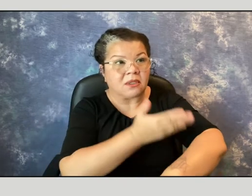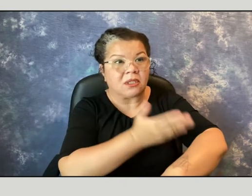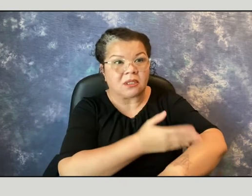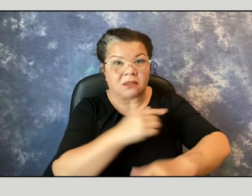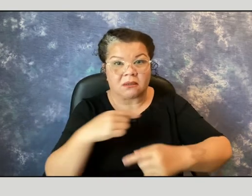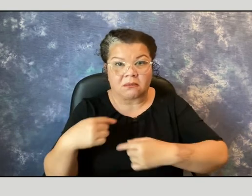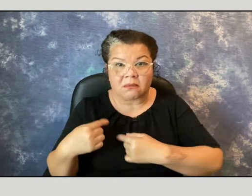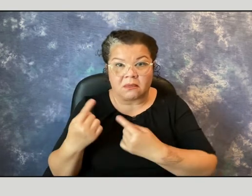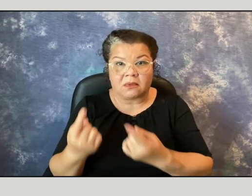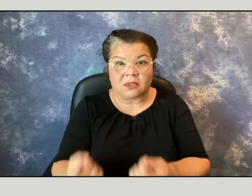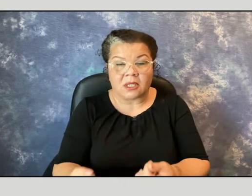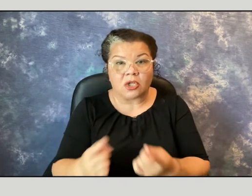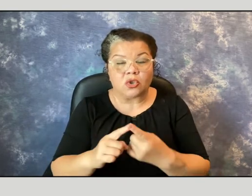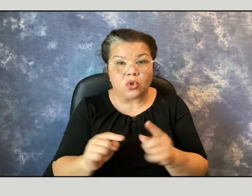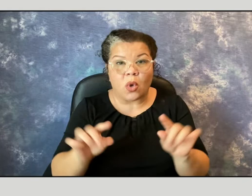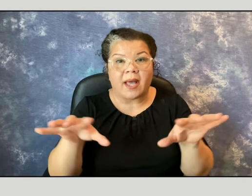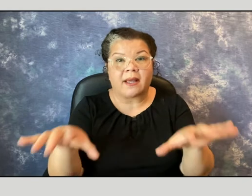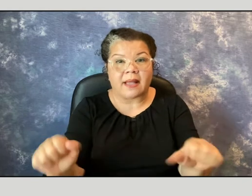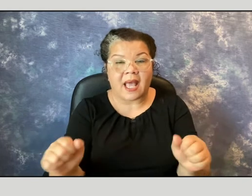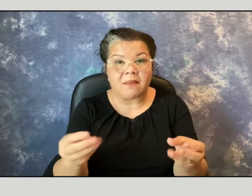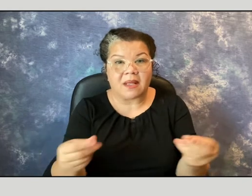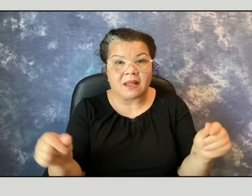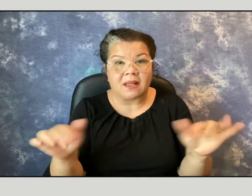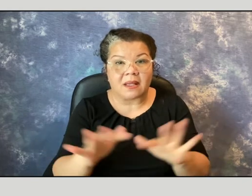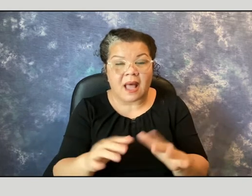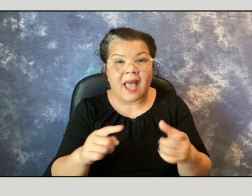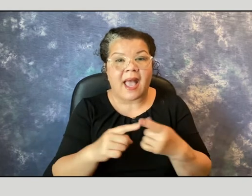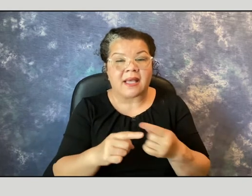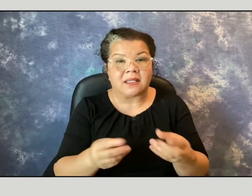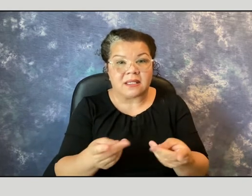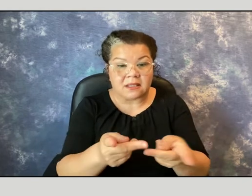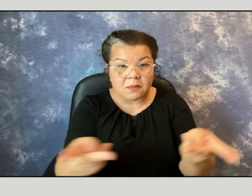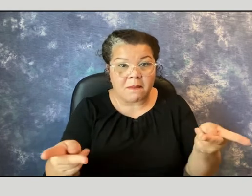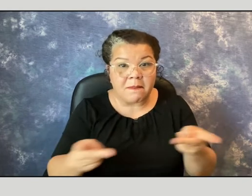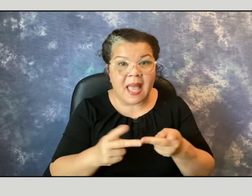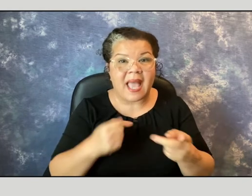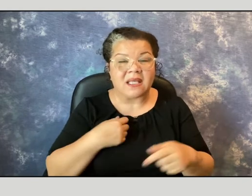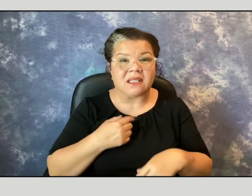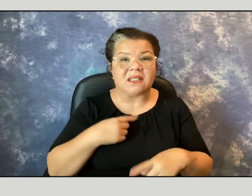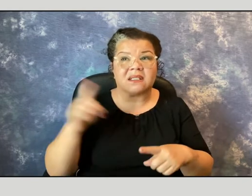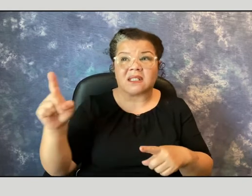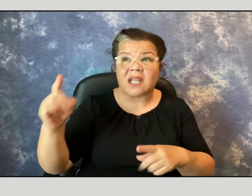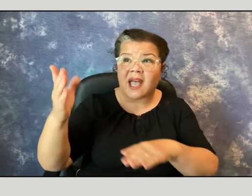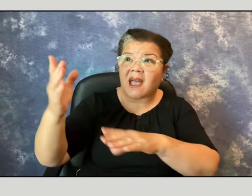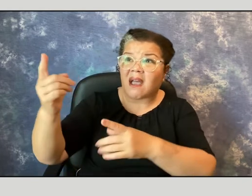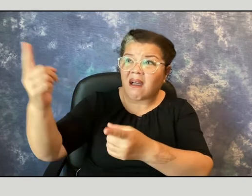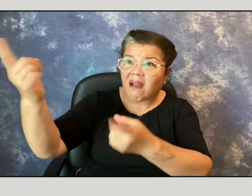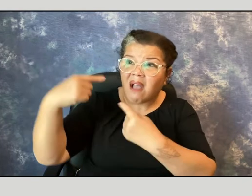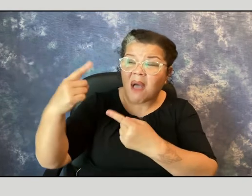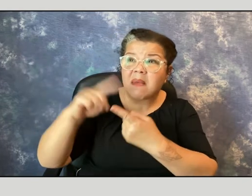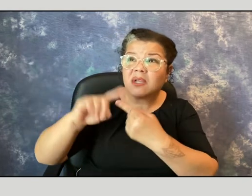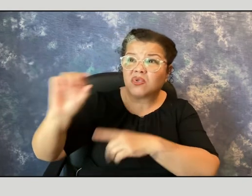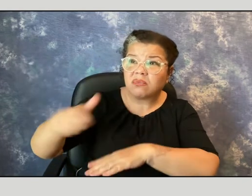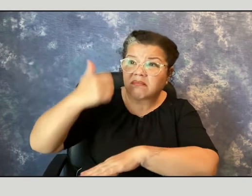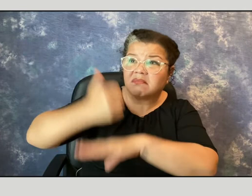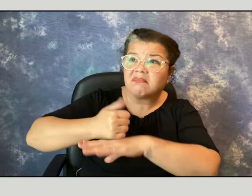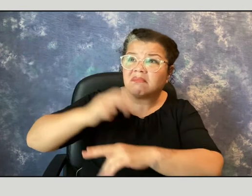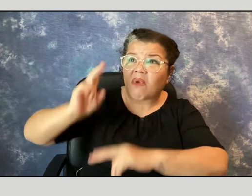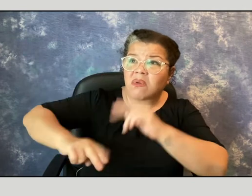reclaiming our space, pushing back against gentrification, pushing back against displacement, and also pushing back against the idea